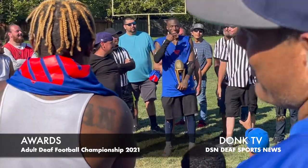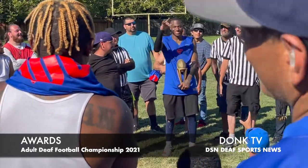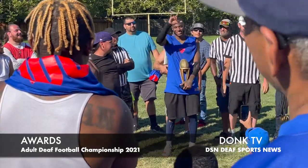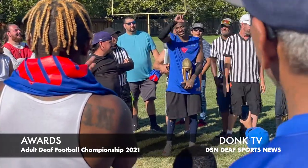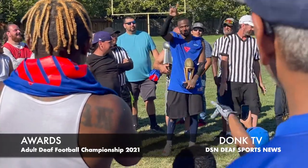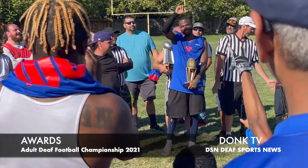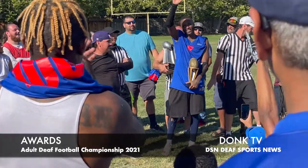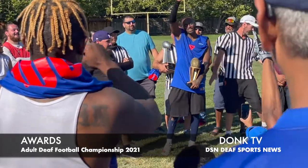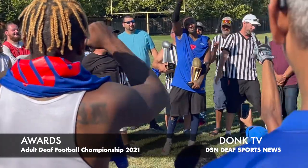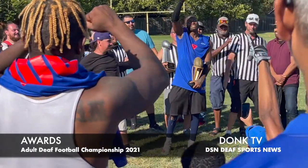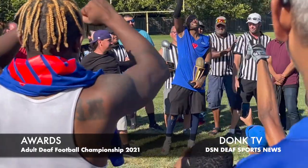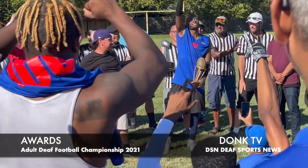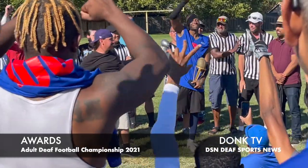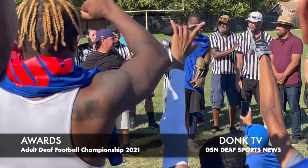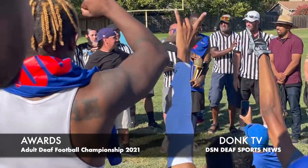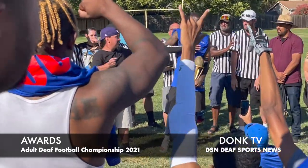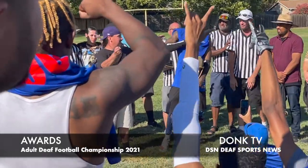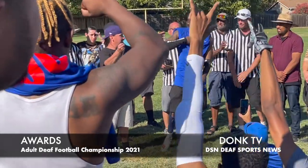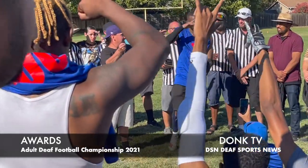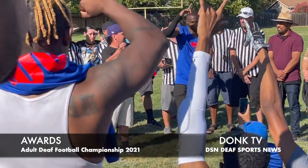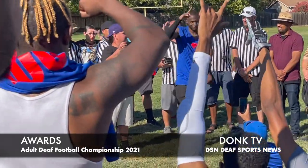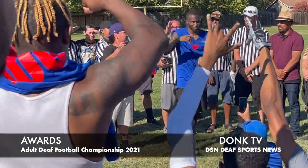Thank you Thank you